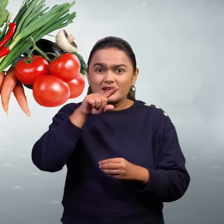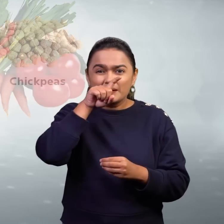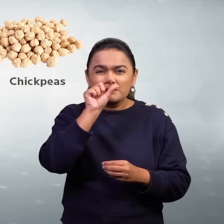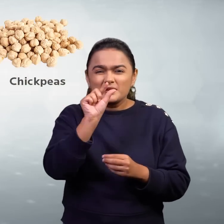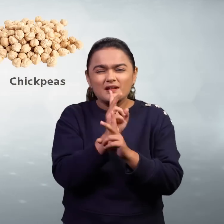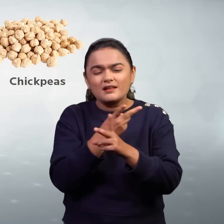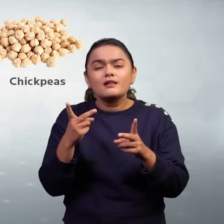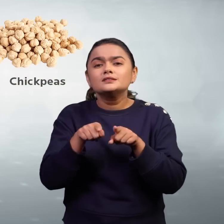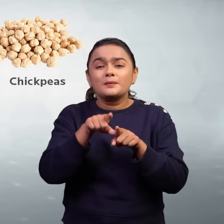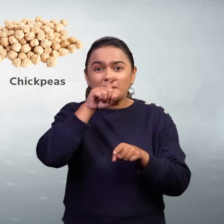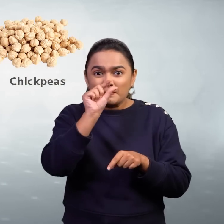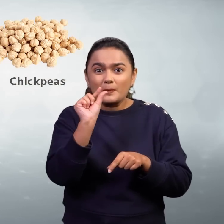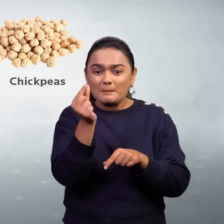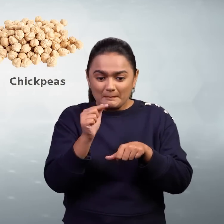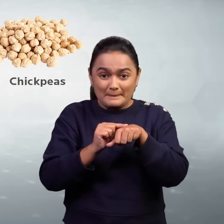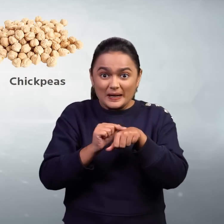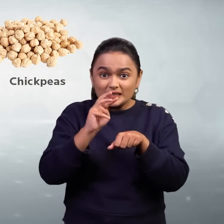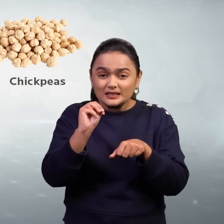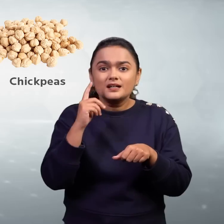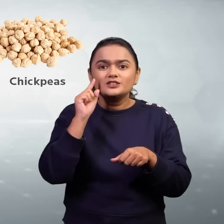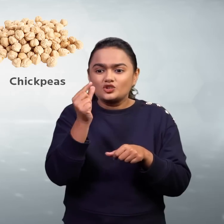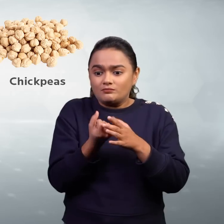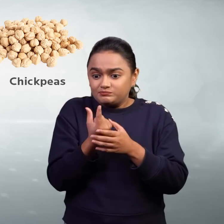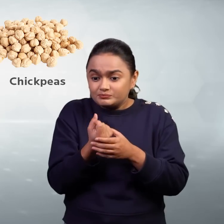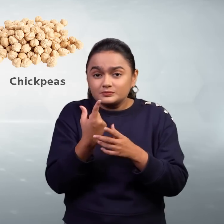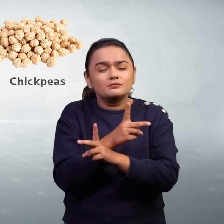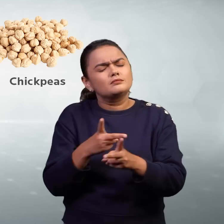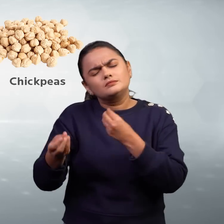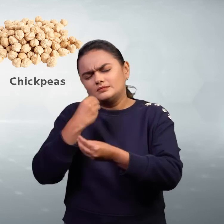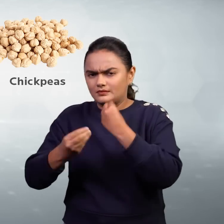It can also include pulses like moong, moth, chana, sprouts, etc.